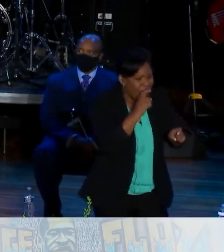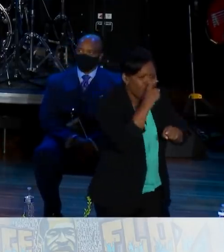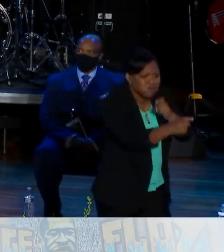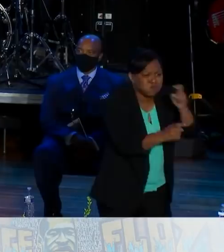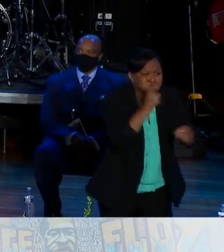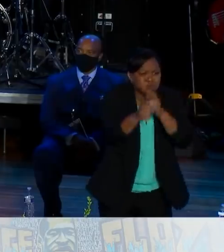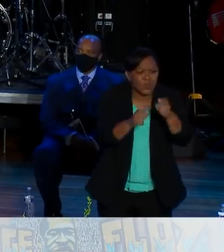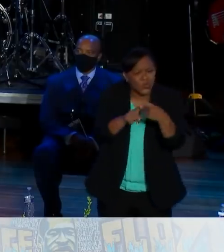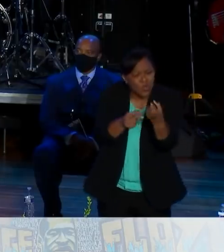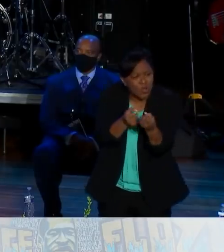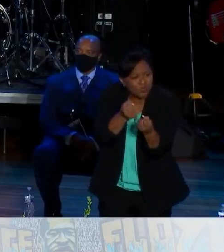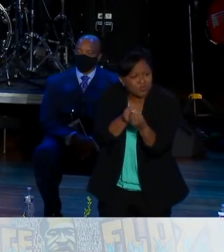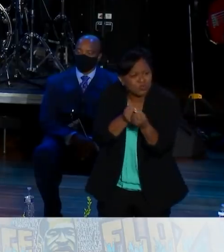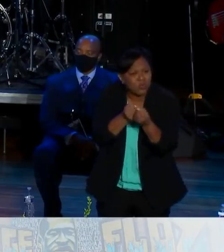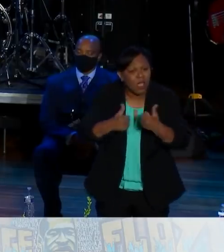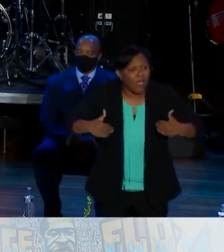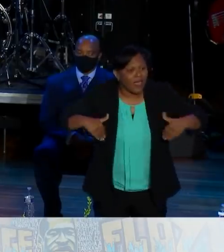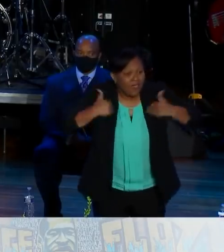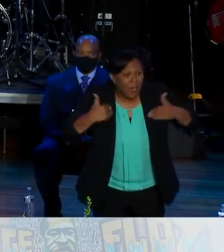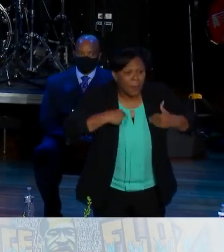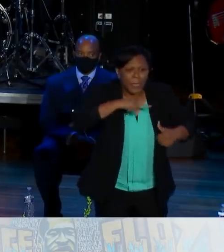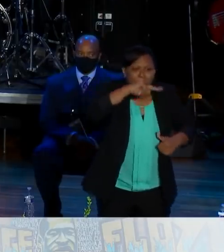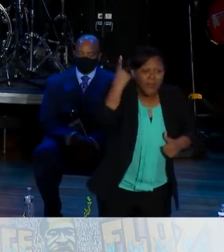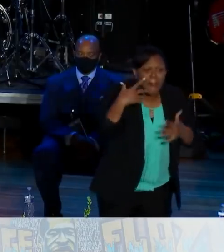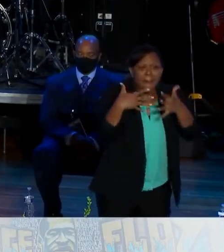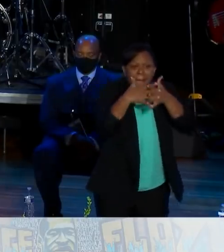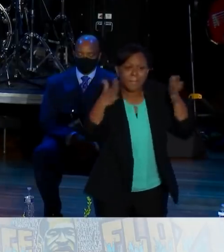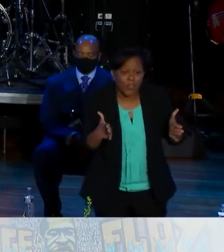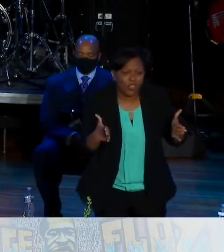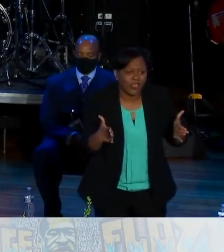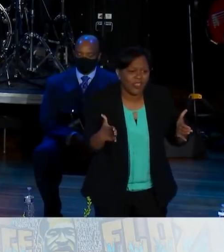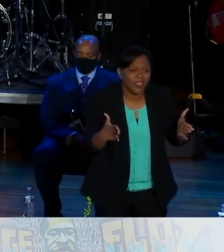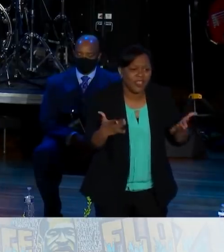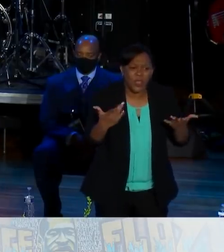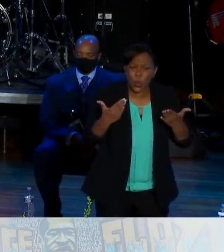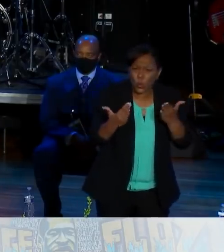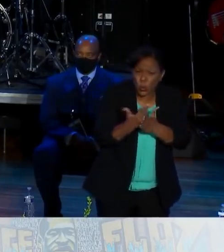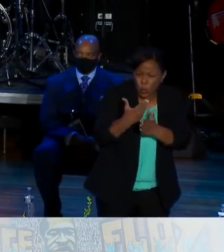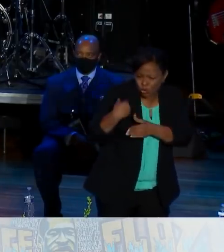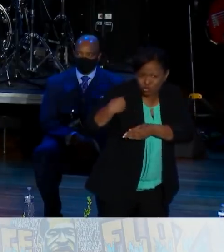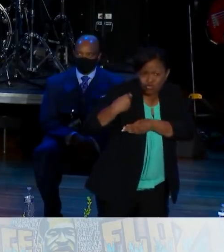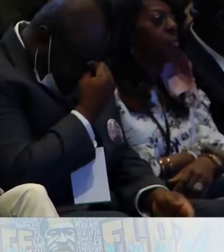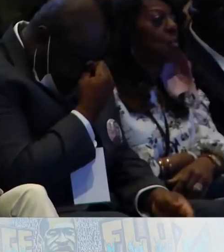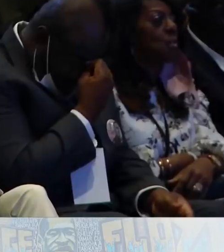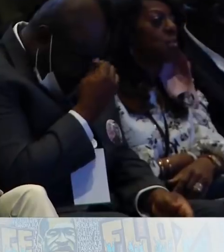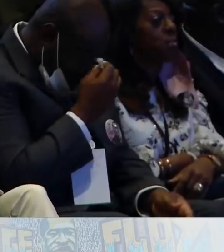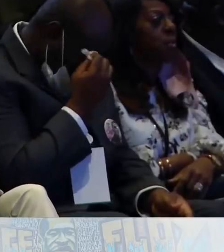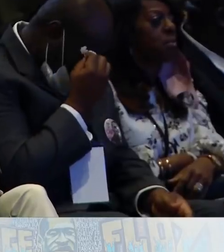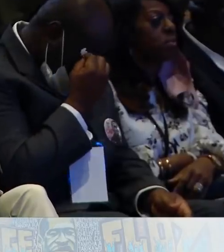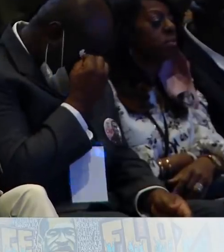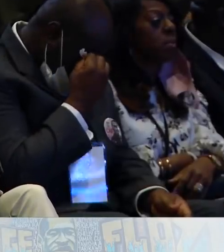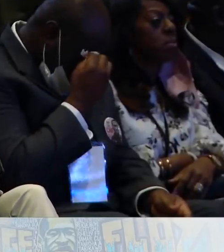GIVE TO THE COLLEGE OF THEIR CHOICE. IT IS TIME TO INVEST LIKE NEVER BEFORE IN A NEW GENERATION OF YOUNG BLACK AMERICANS WHO ARE